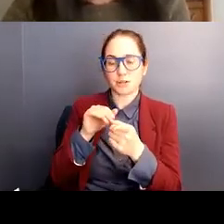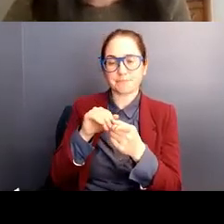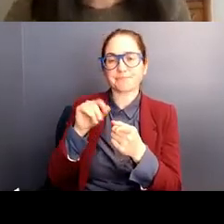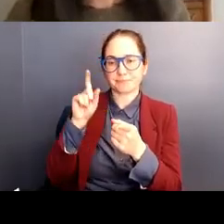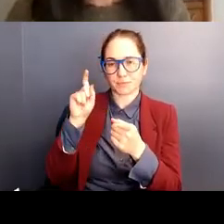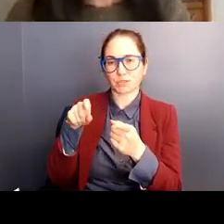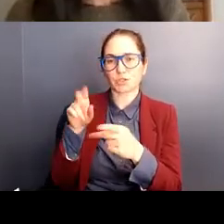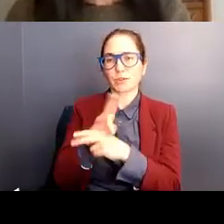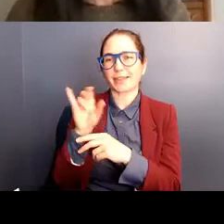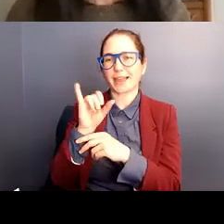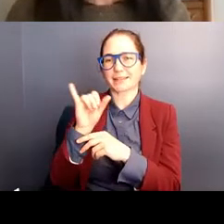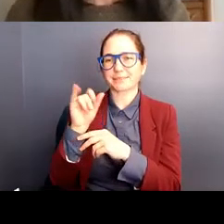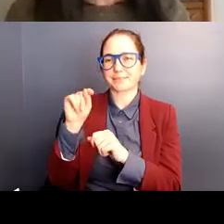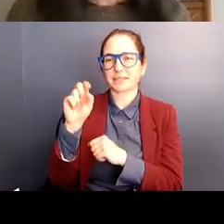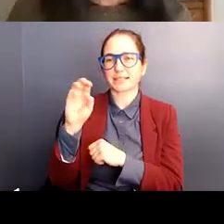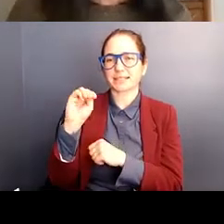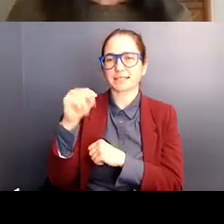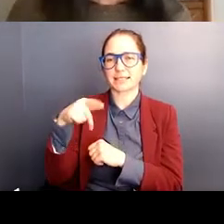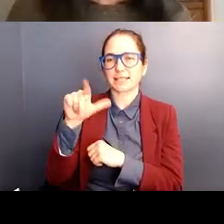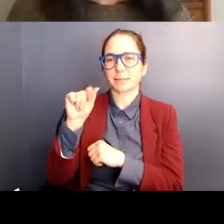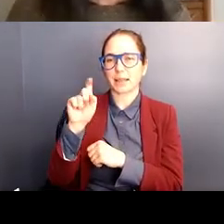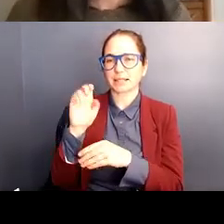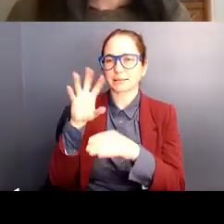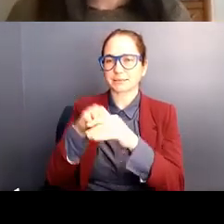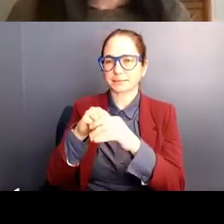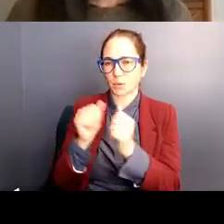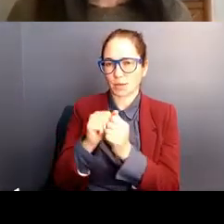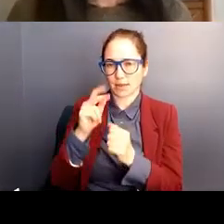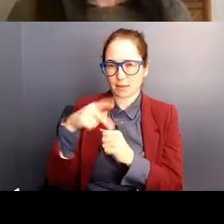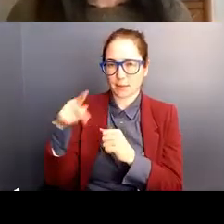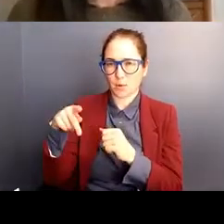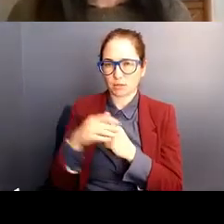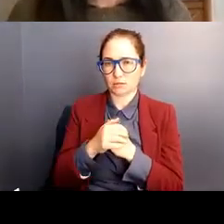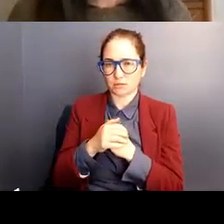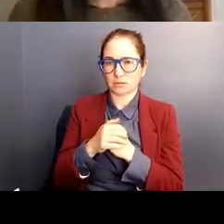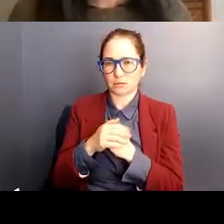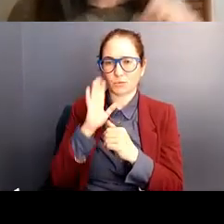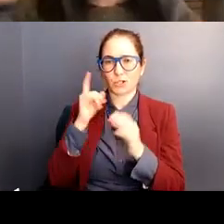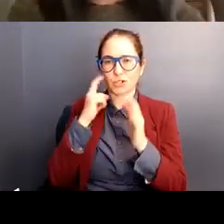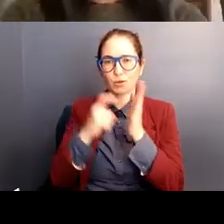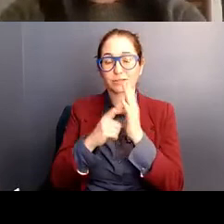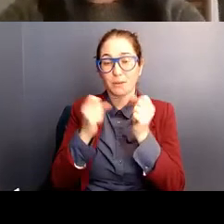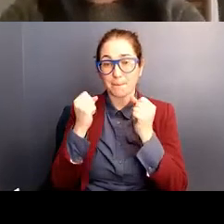the templates that come with PowerPoint for instance because you'll note this on a lot of PowerPoint templates, they'll have the